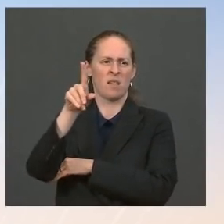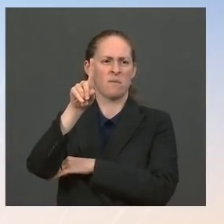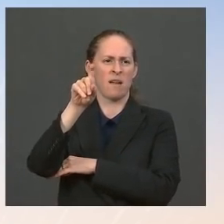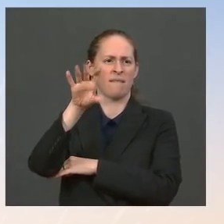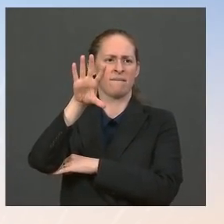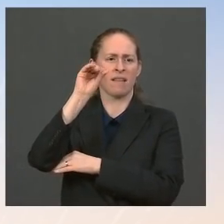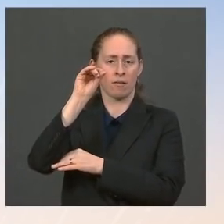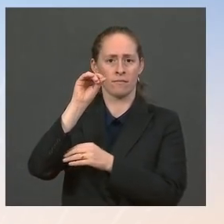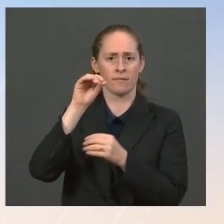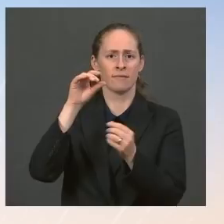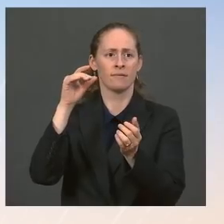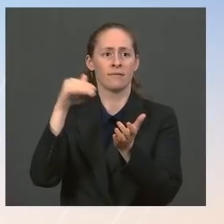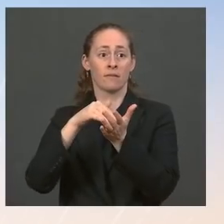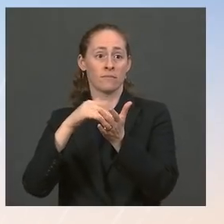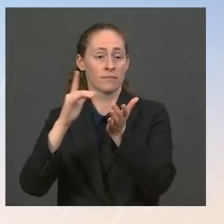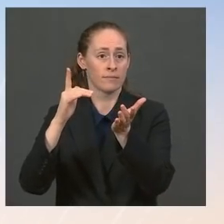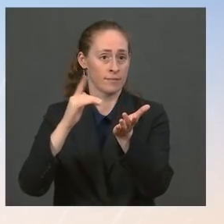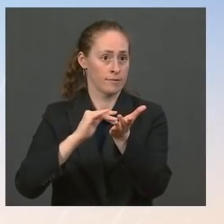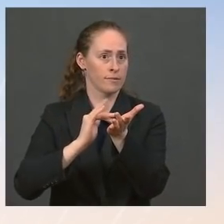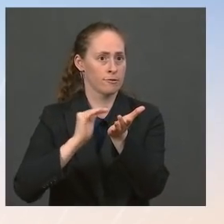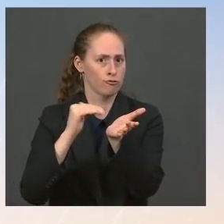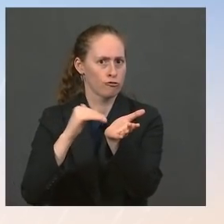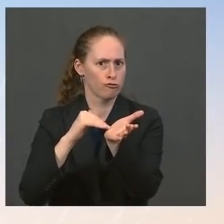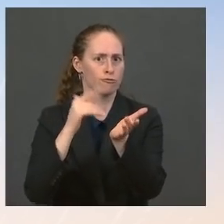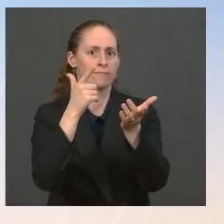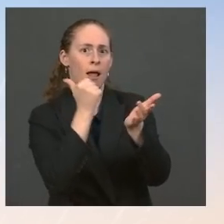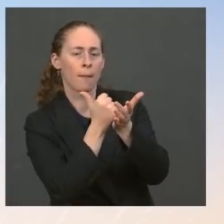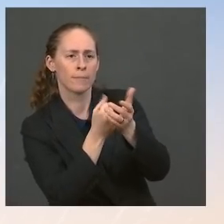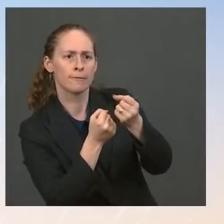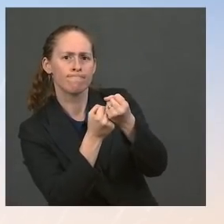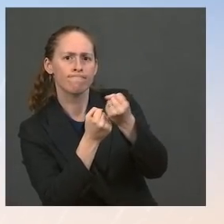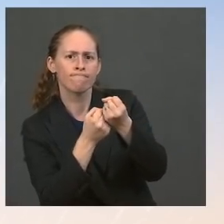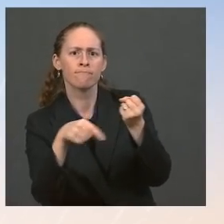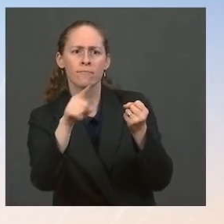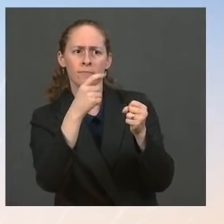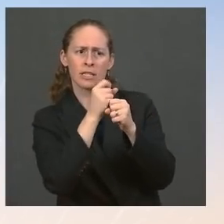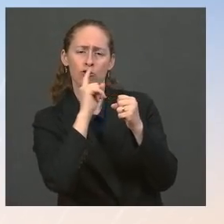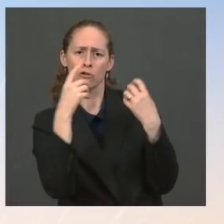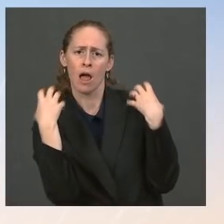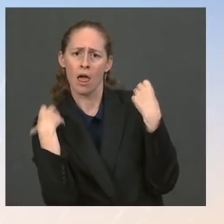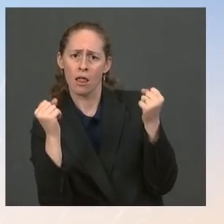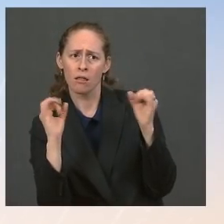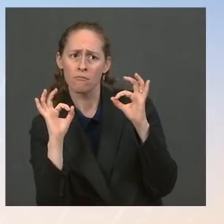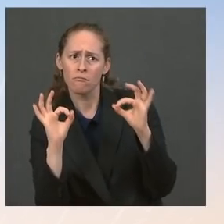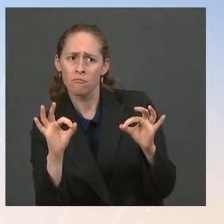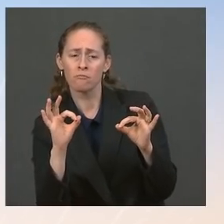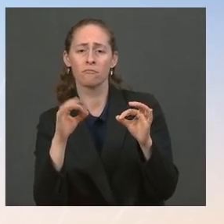to provide health services to ensure the safety of the migrants, employees, and the surrounding community.